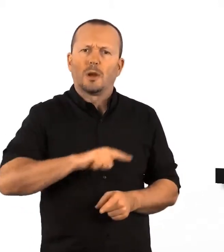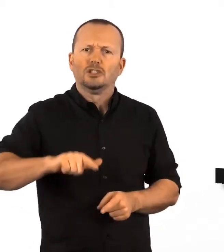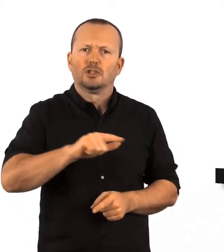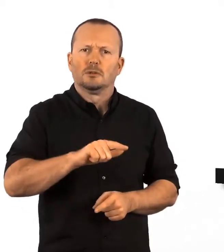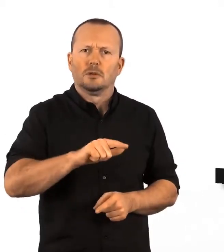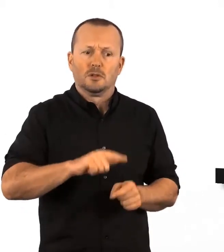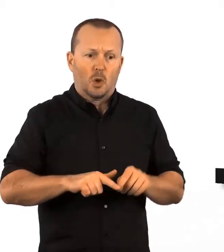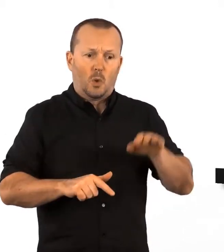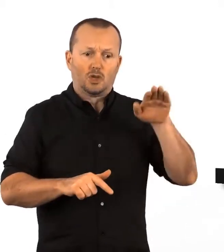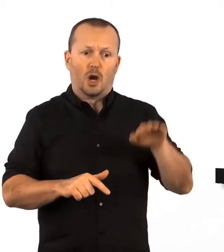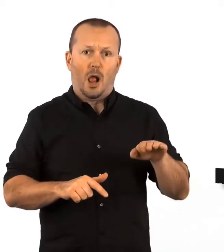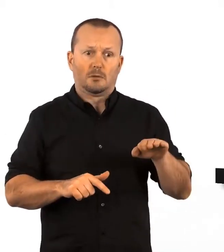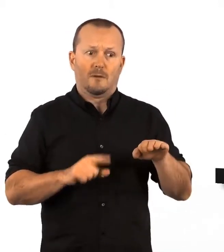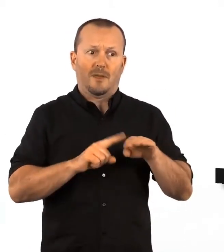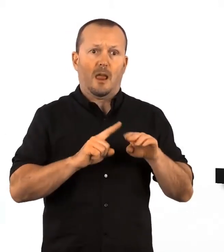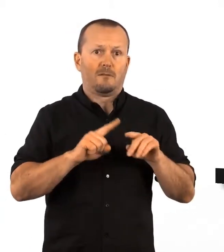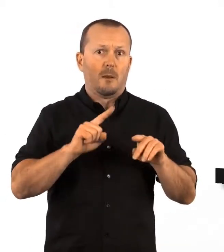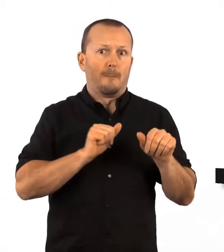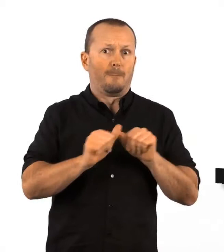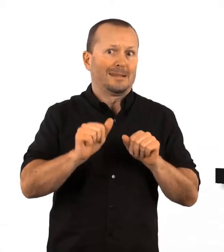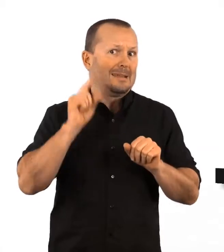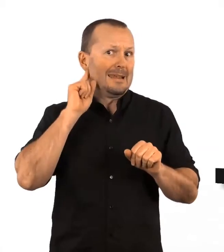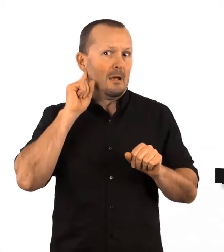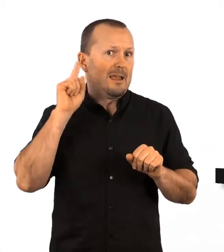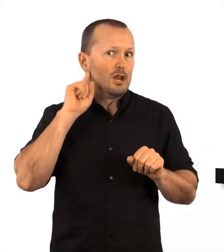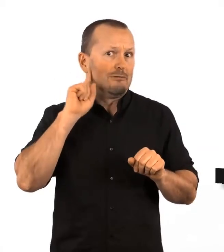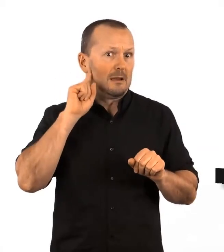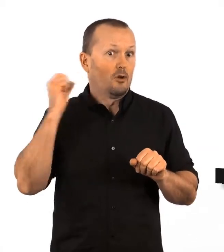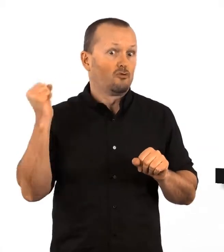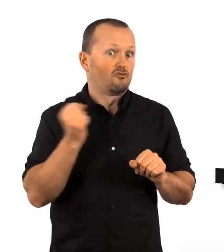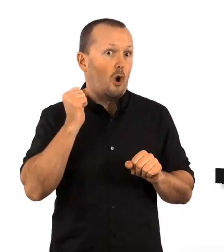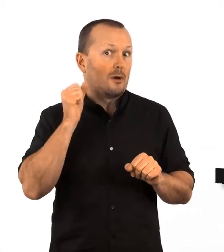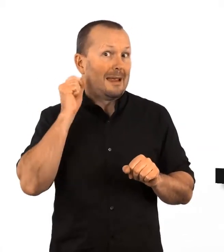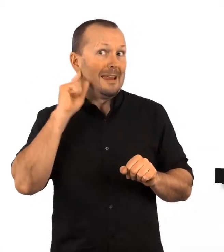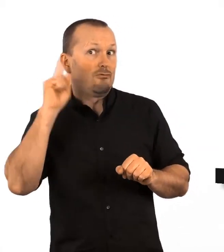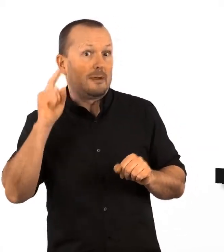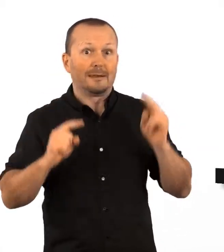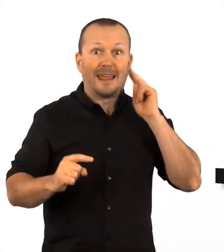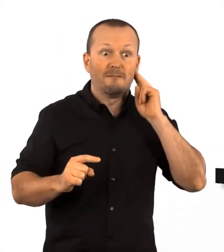sit on the side of the child’s best hearing. So if the child’s got a unilateral loss